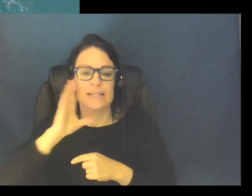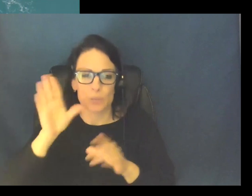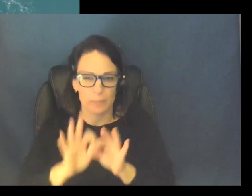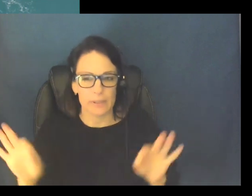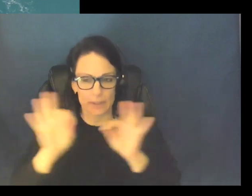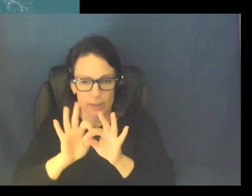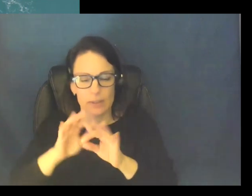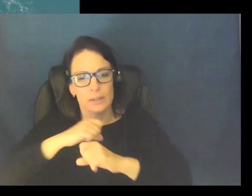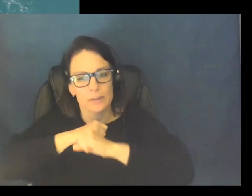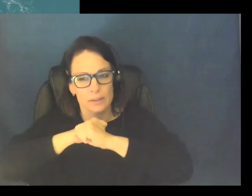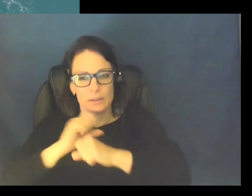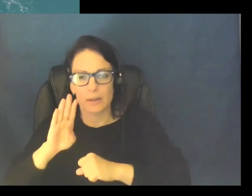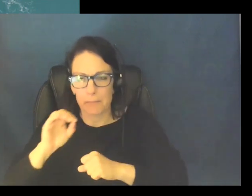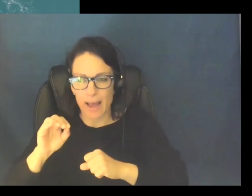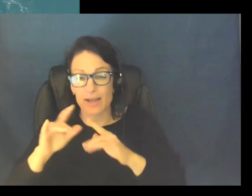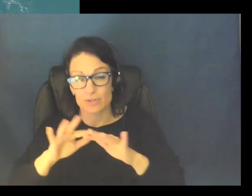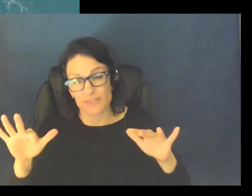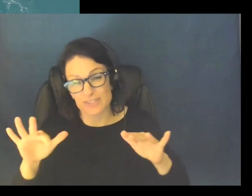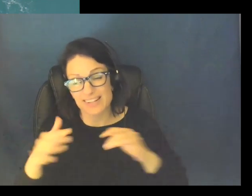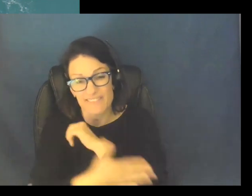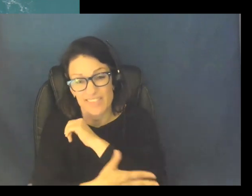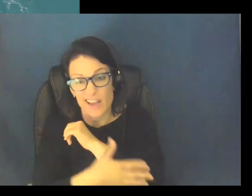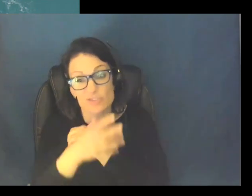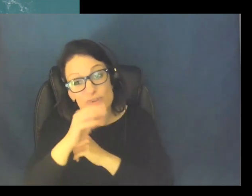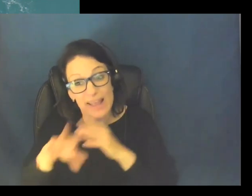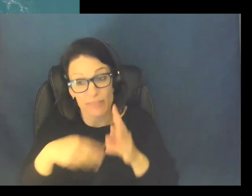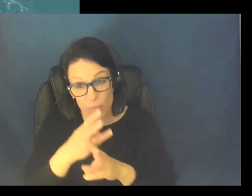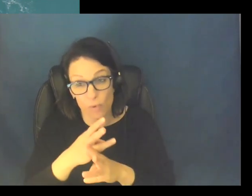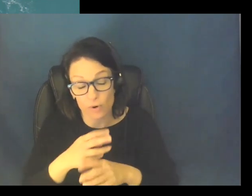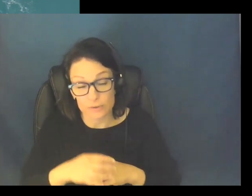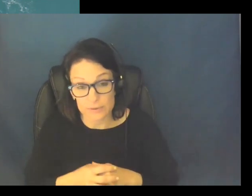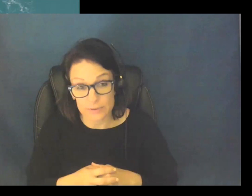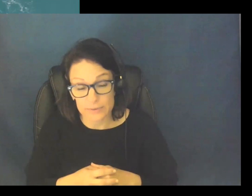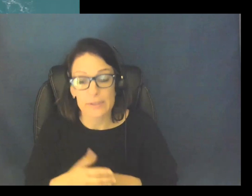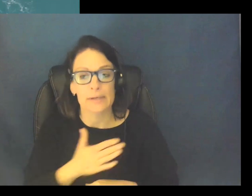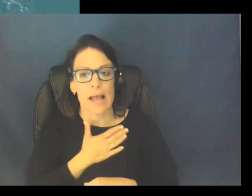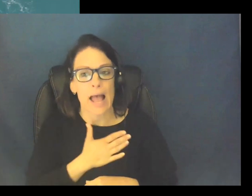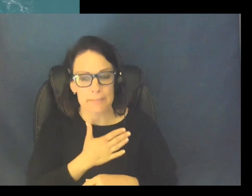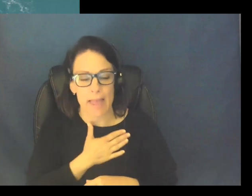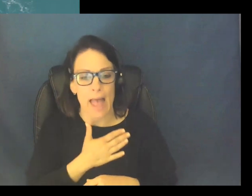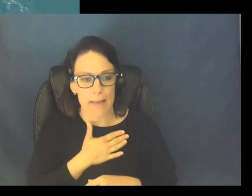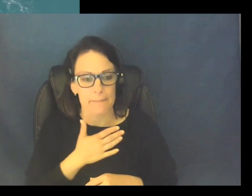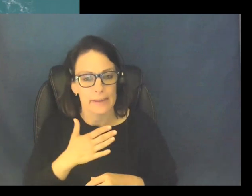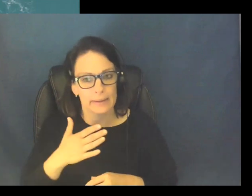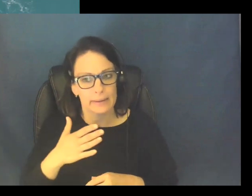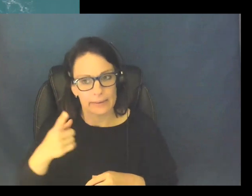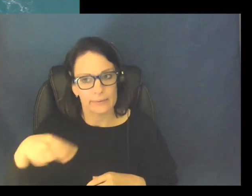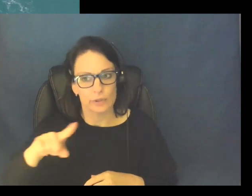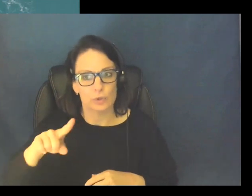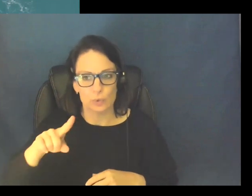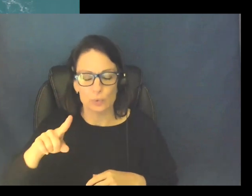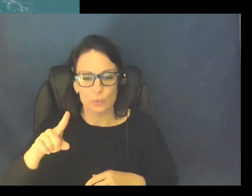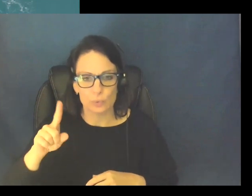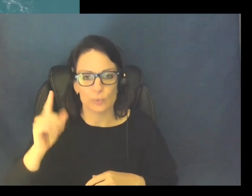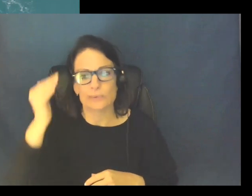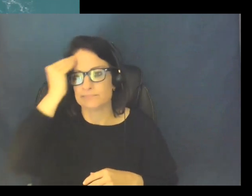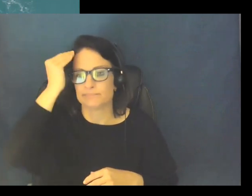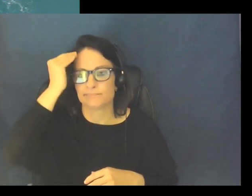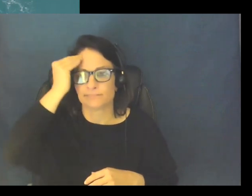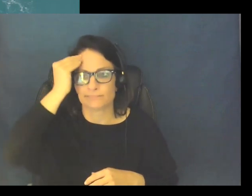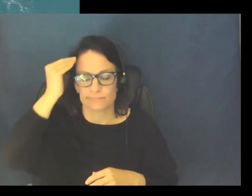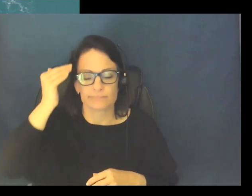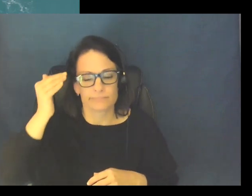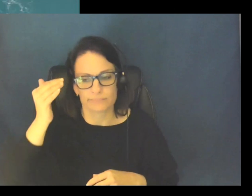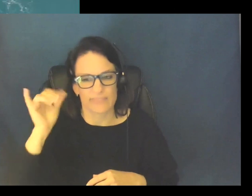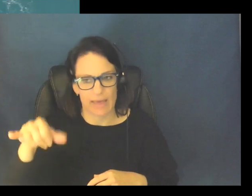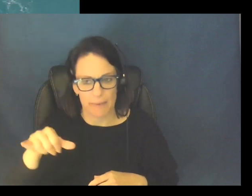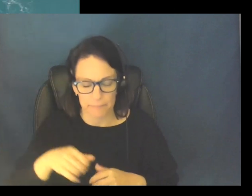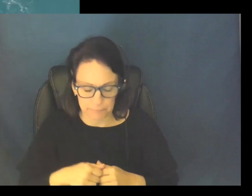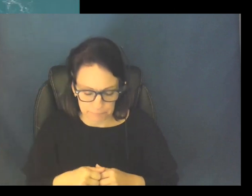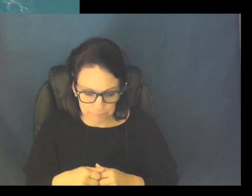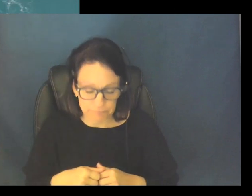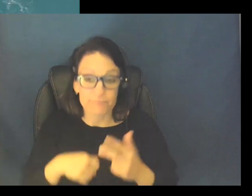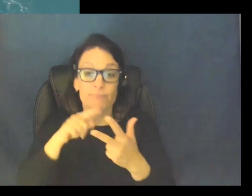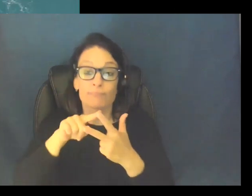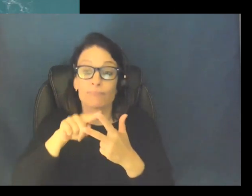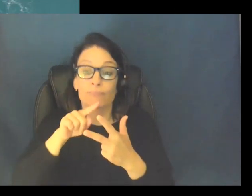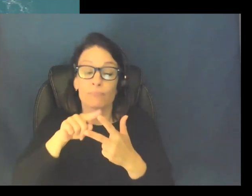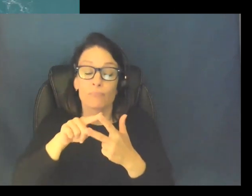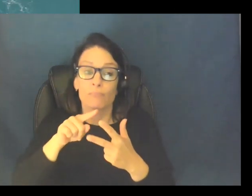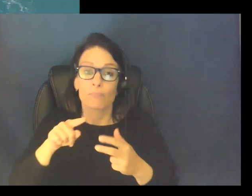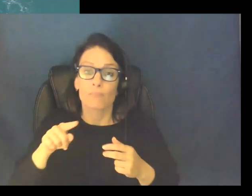: Deputy director at Berkshire environmental action team, or BEAT, based in Pittsfield, Massachusetts. We work towards keeping the ecosystems clean, cold, and connected.